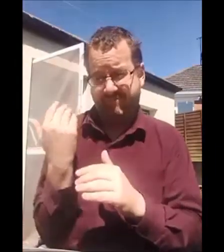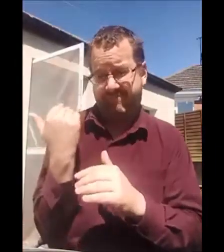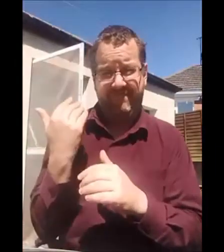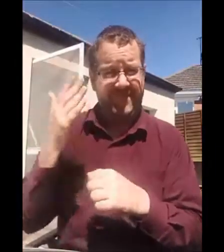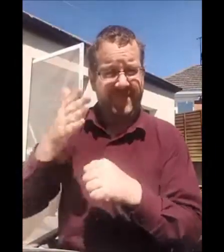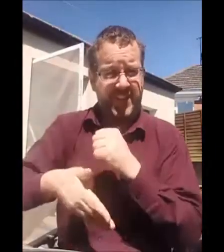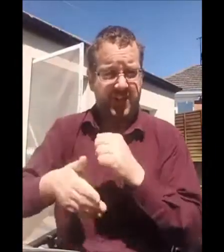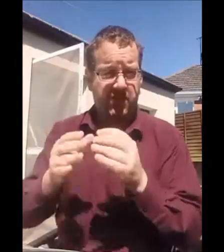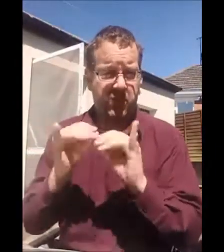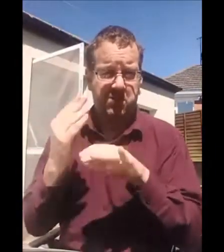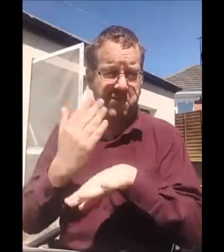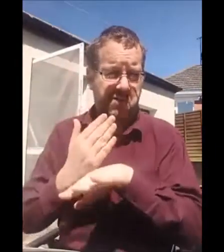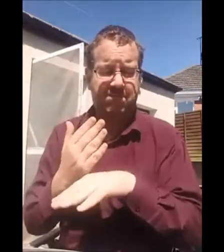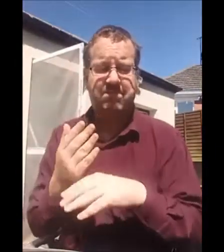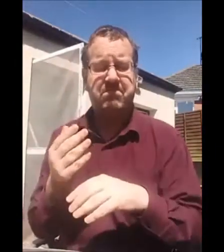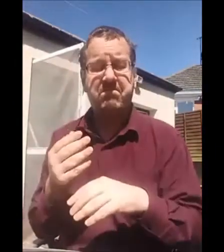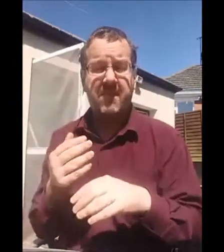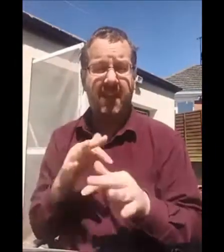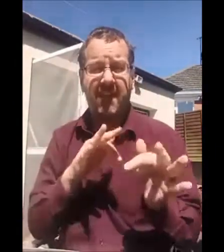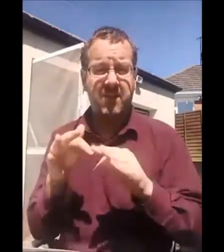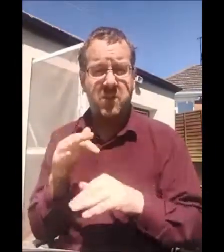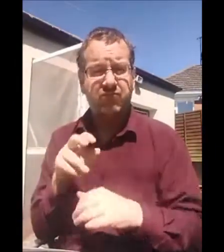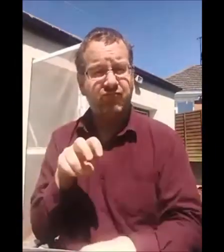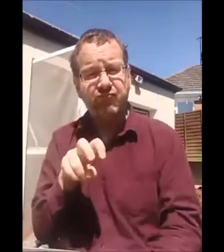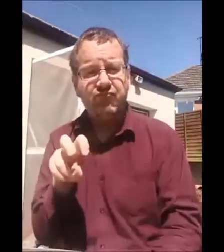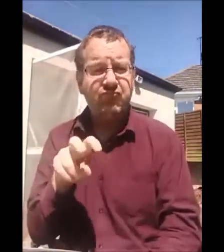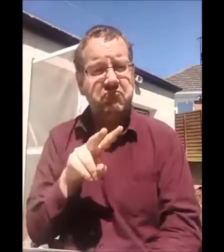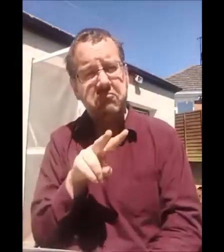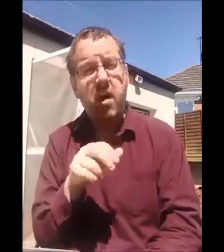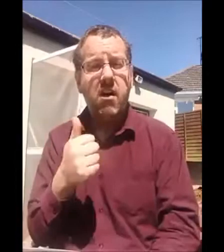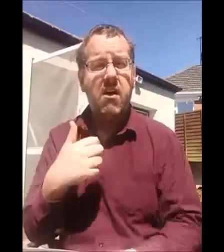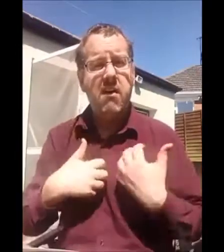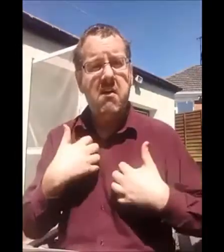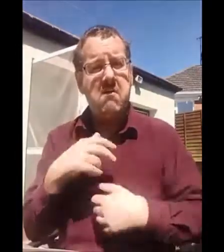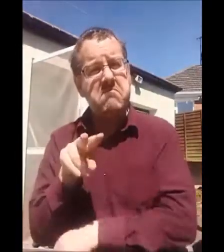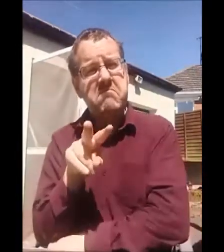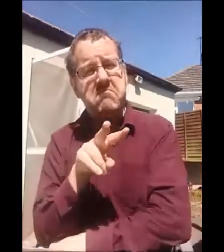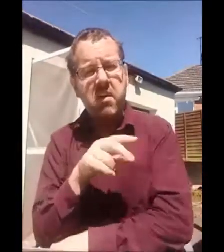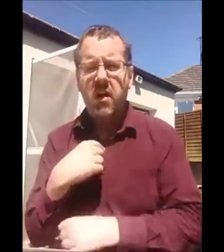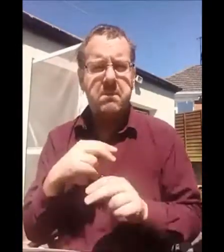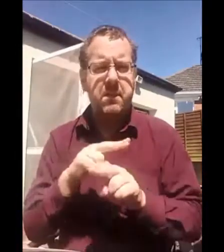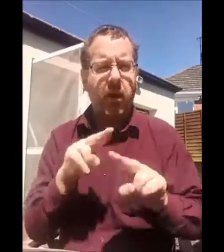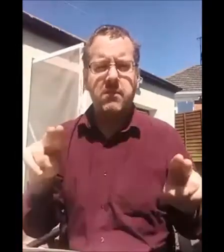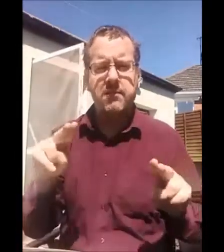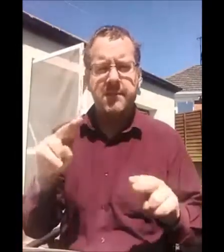So I was wandering around the Deaf village after this job. I'd seen the exhibition and took an interest.